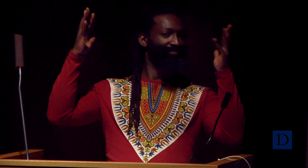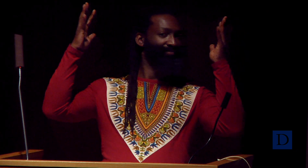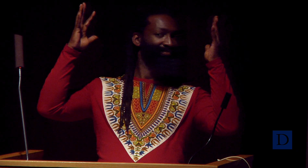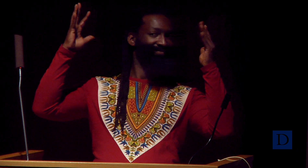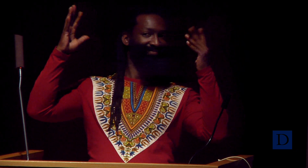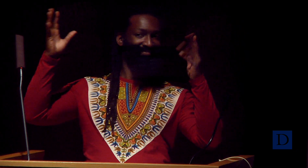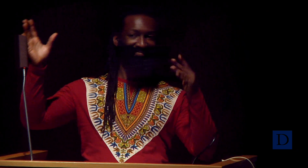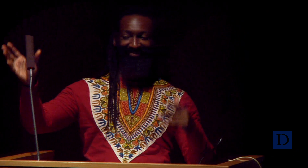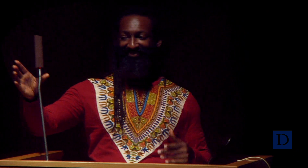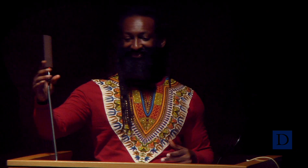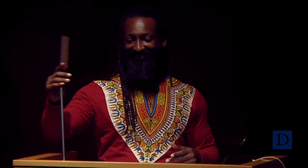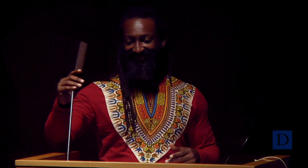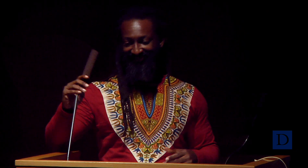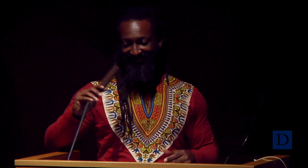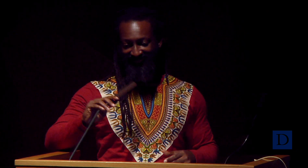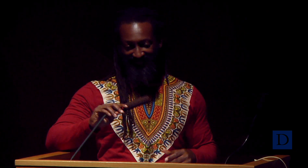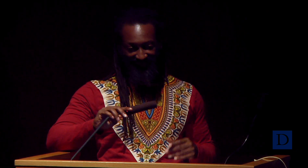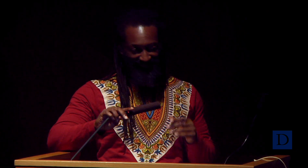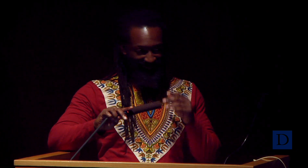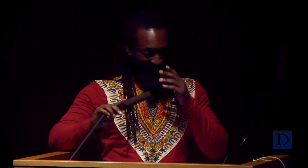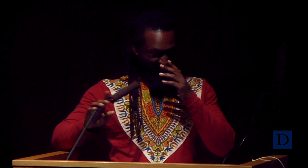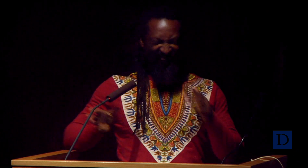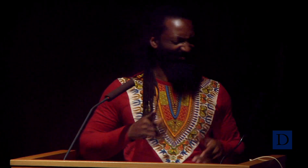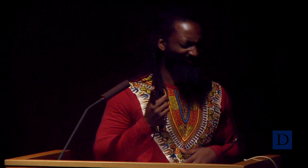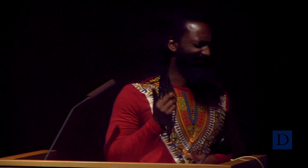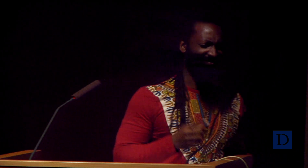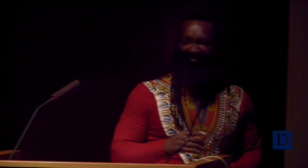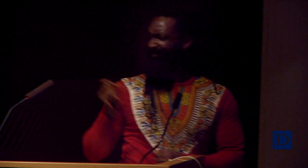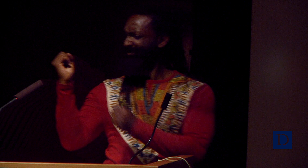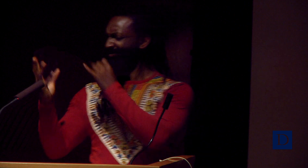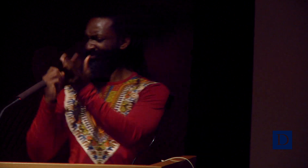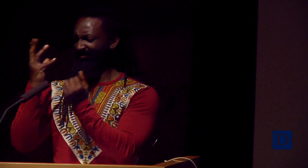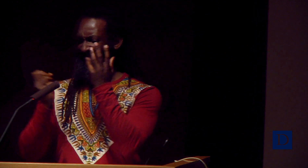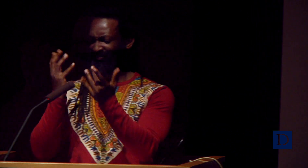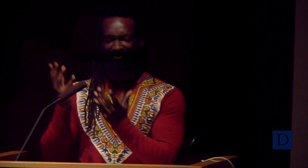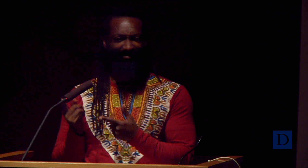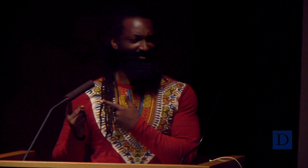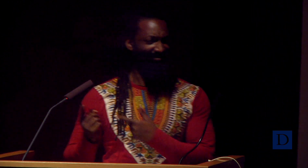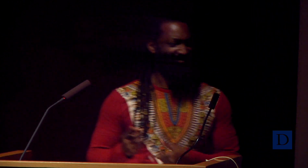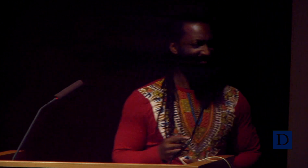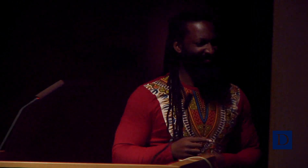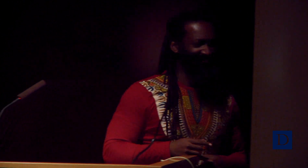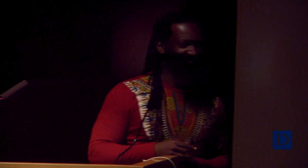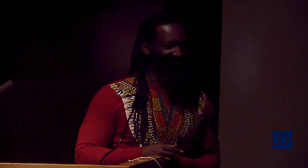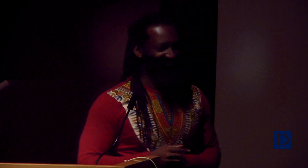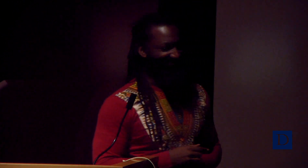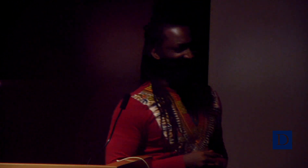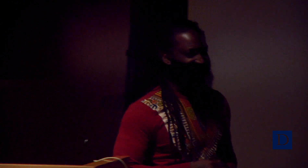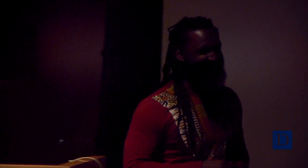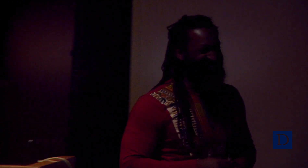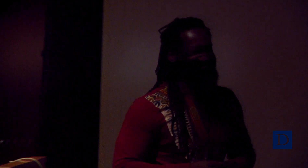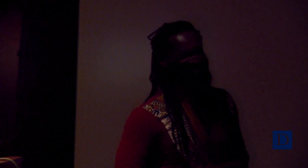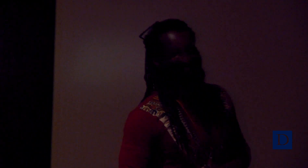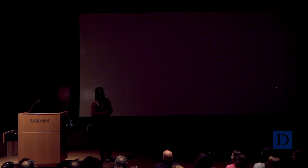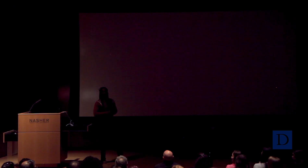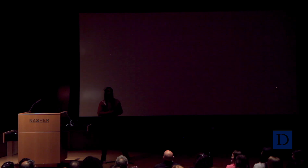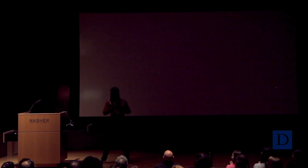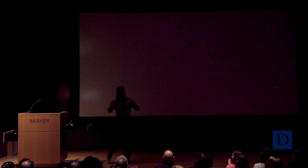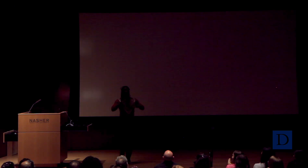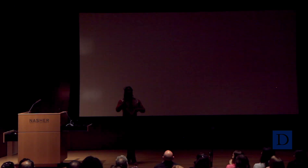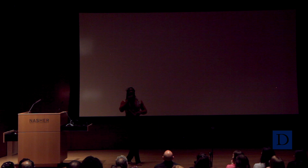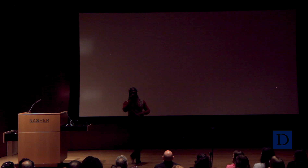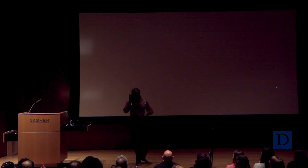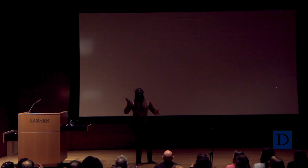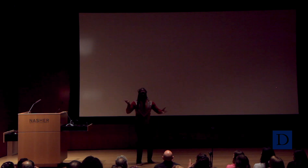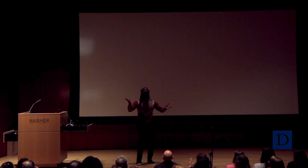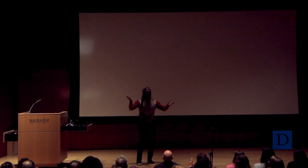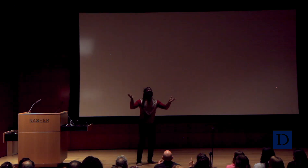Applause. I’m doing applause into a microphone that picks up sound, that didn’t work.